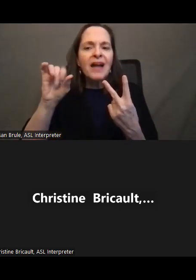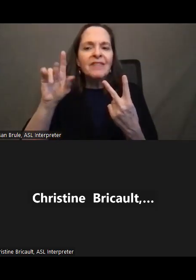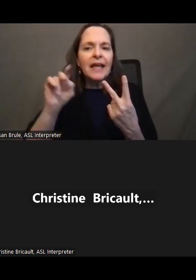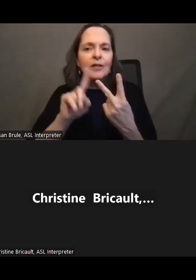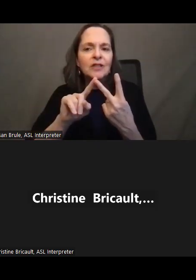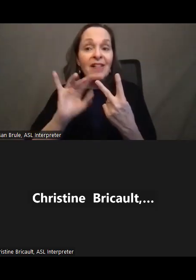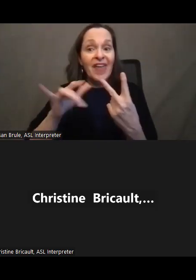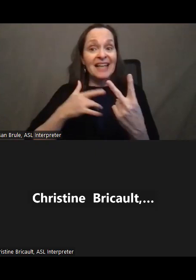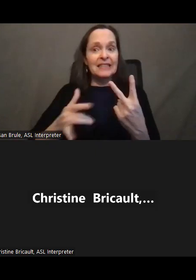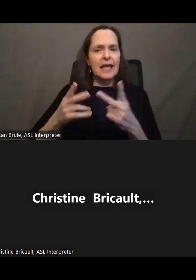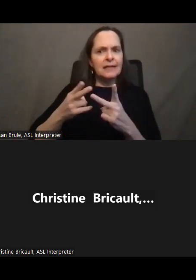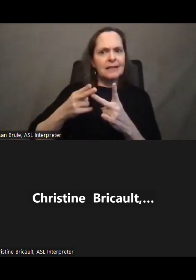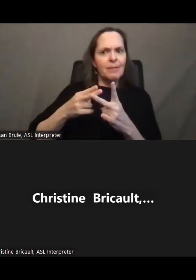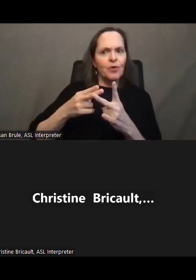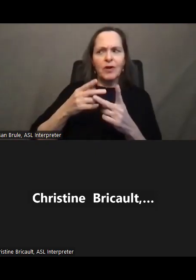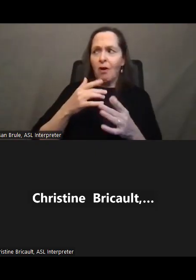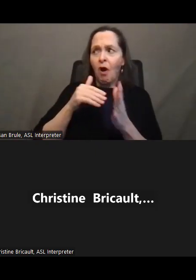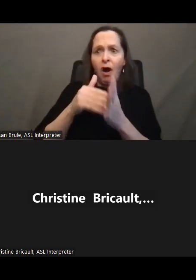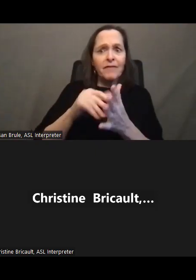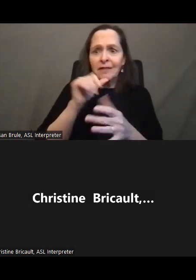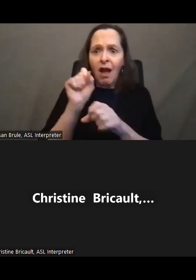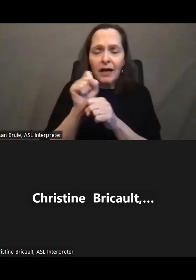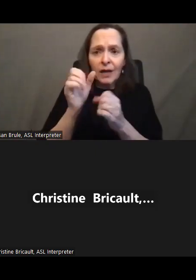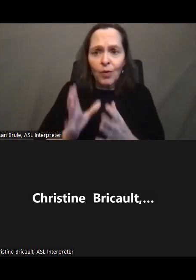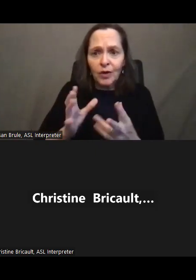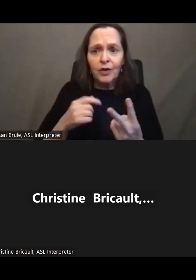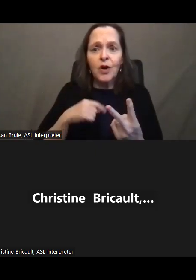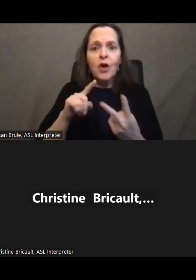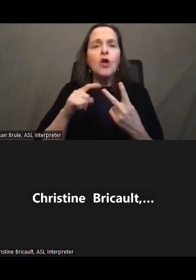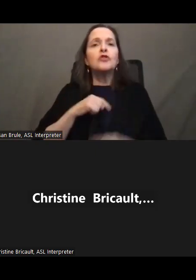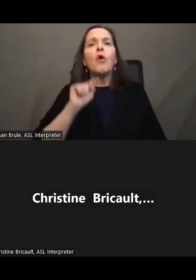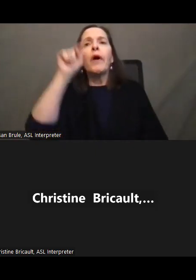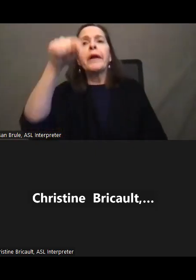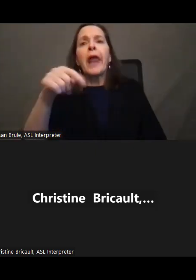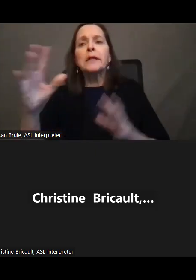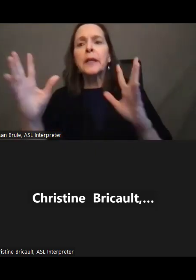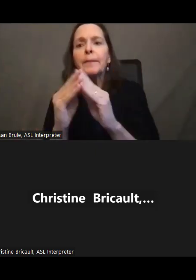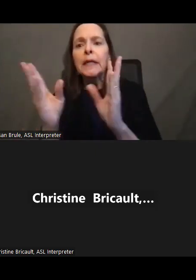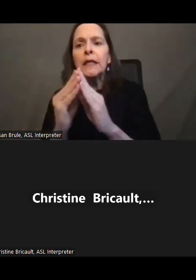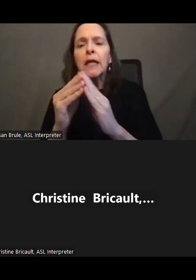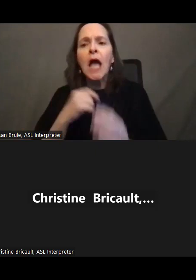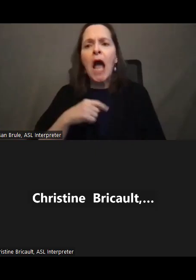you're going to need to provide an accommodation for an upcoming meeting, and you're going to have to probably act on that pretty quickly.